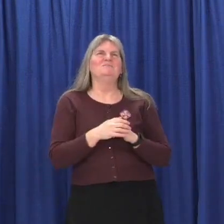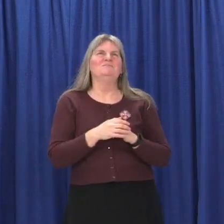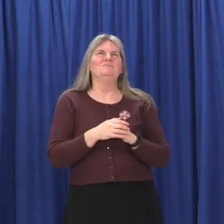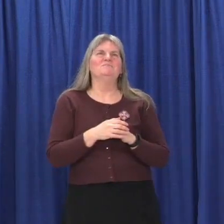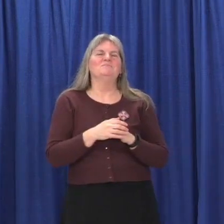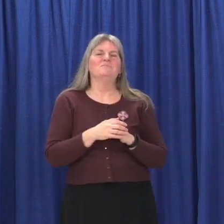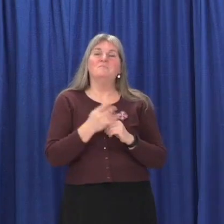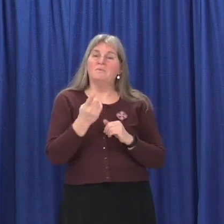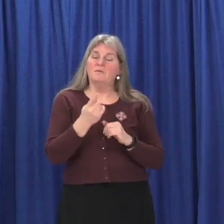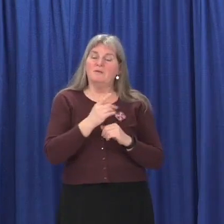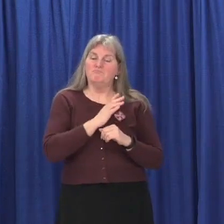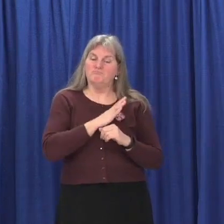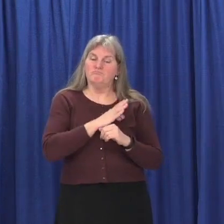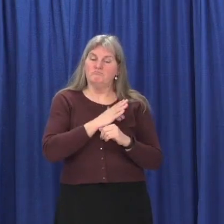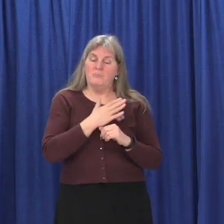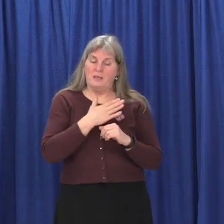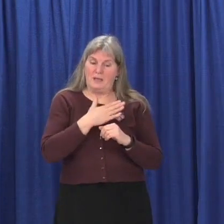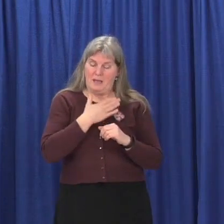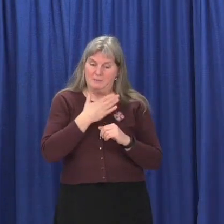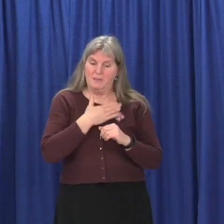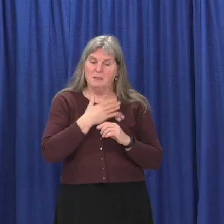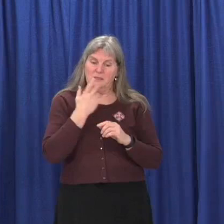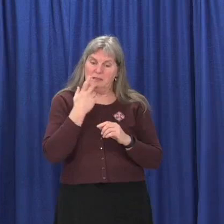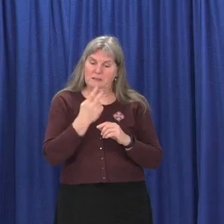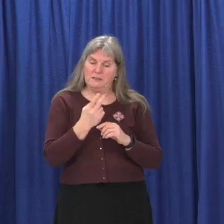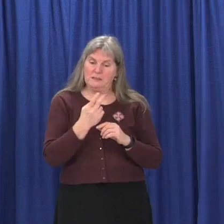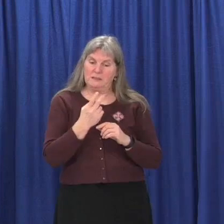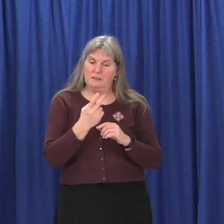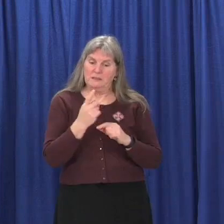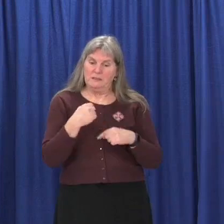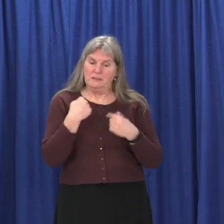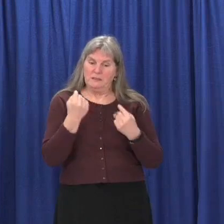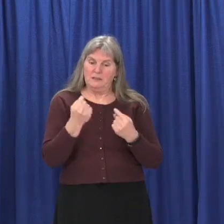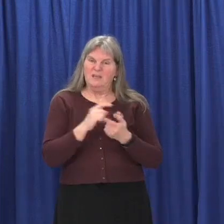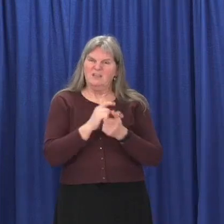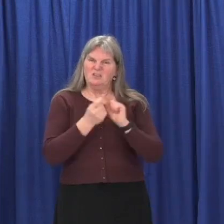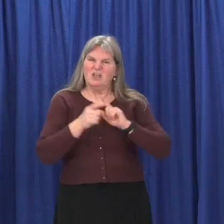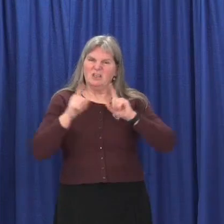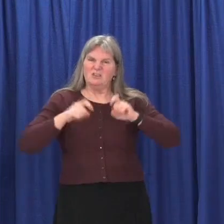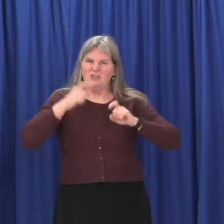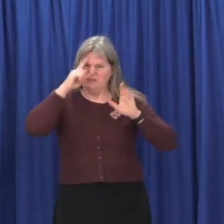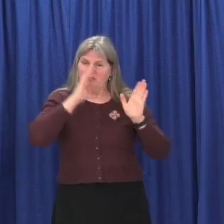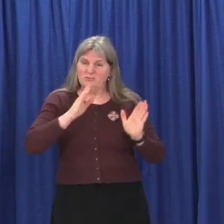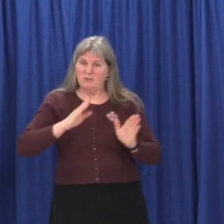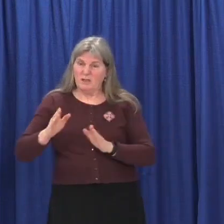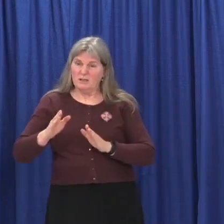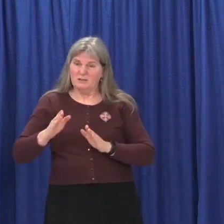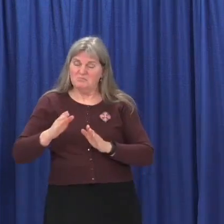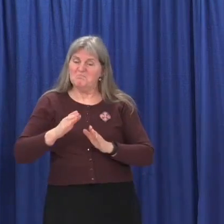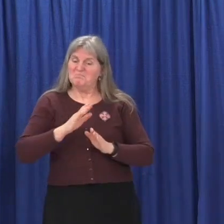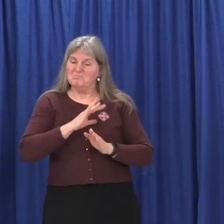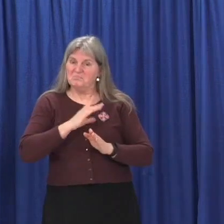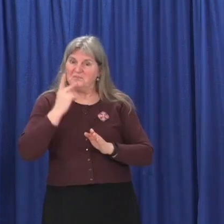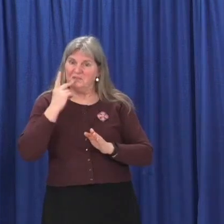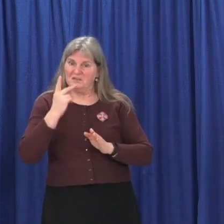pleased with-- from the change in the testing strategy. And then, as we get used to this